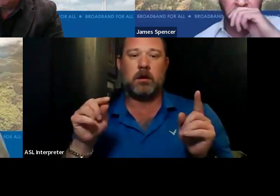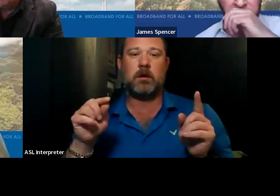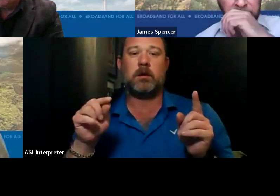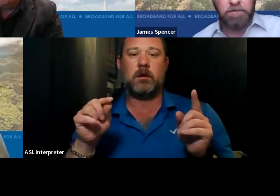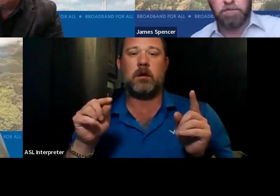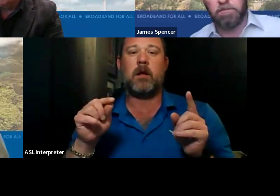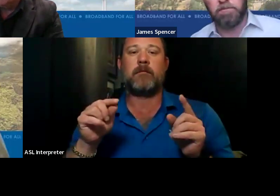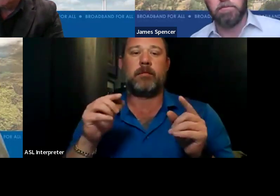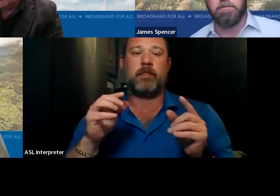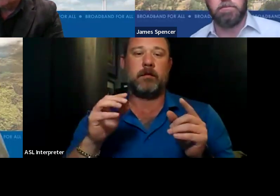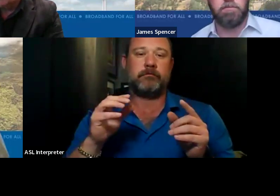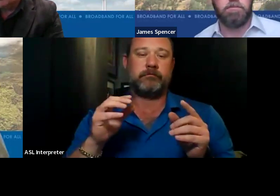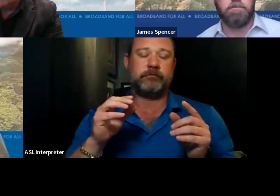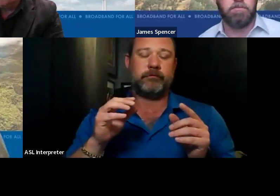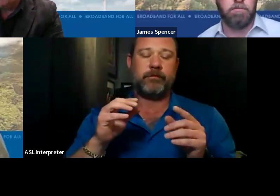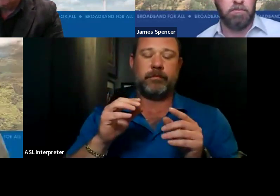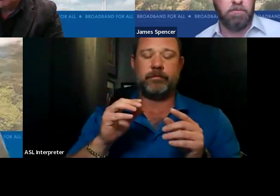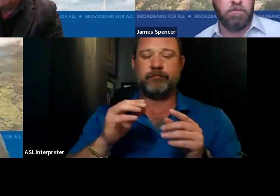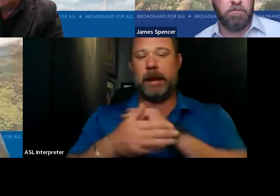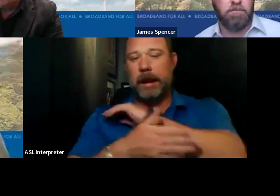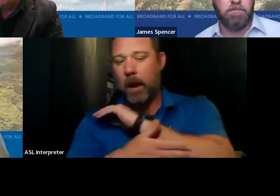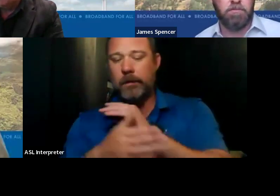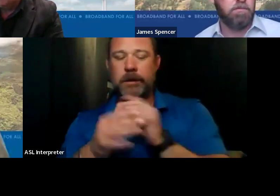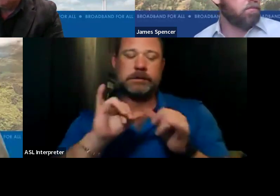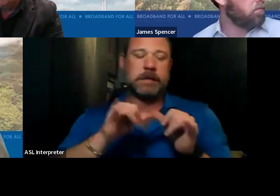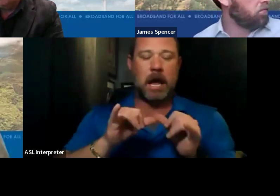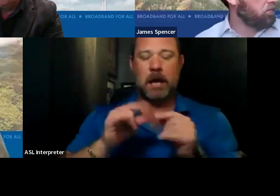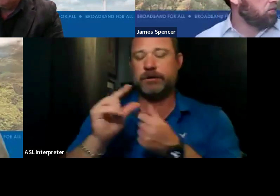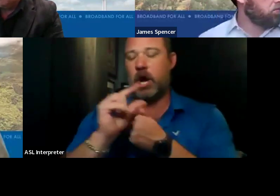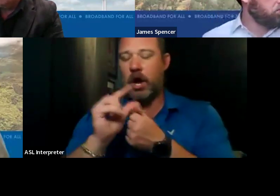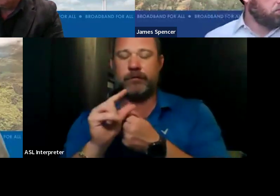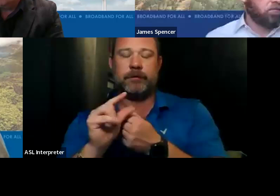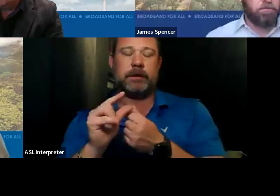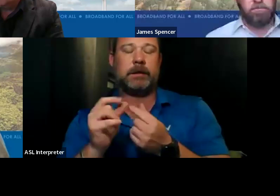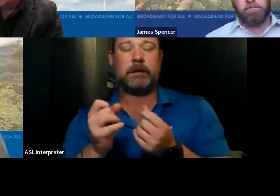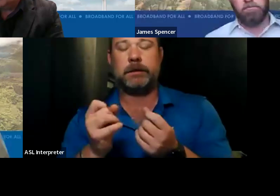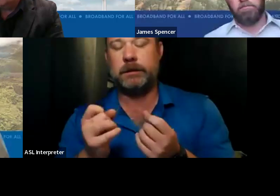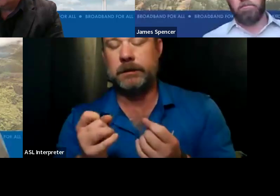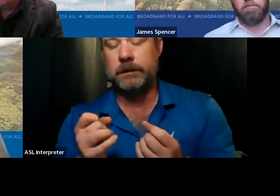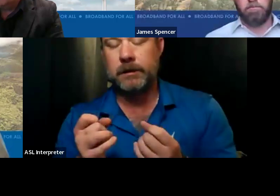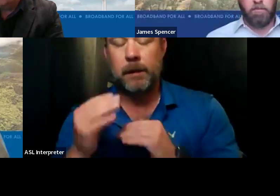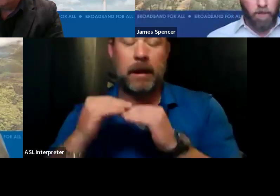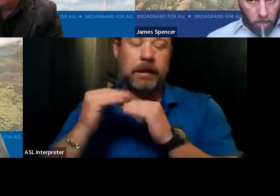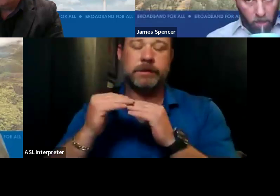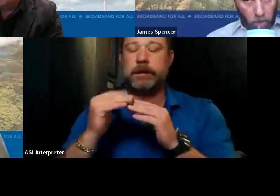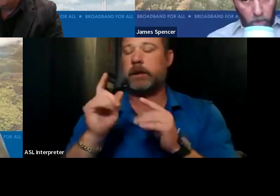the counties in terms of size, geography, capacity, in where they're at. And you know,